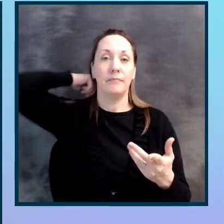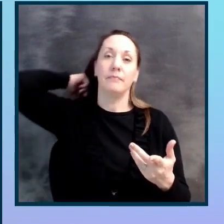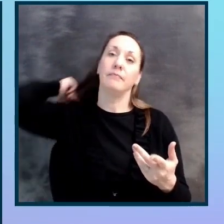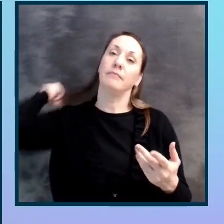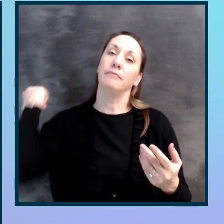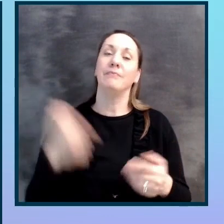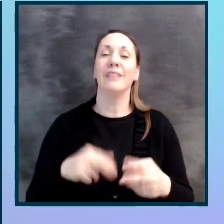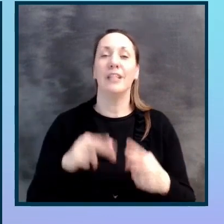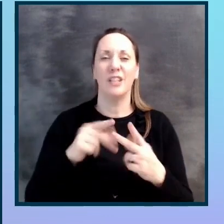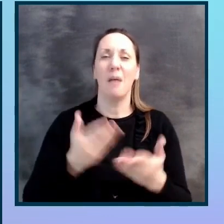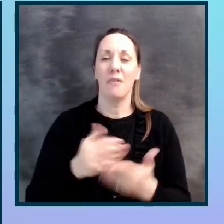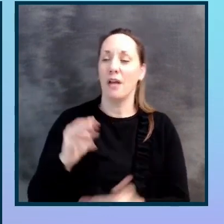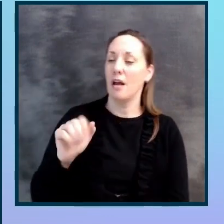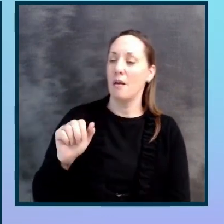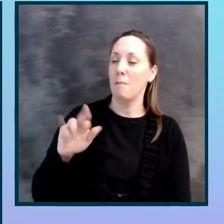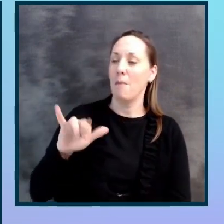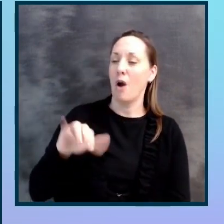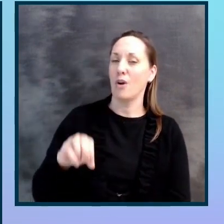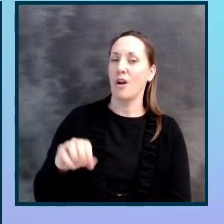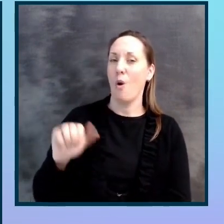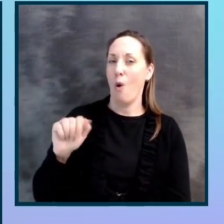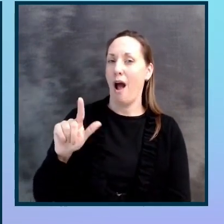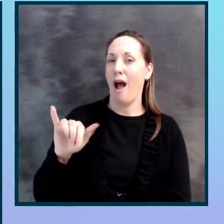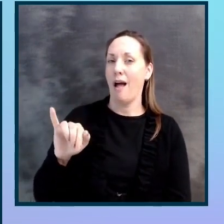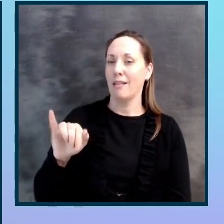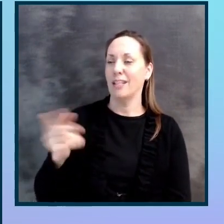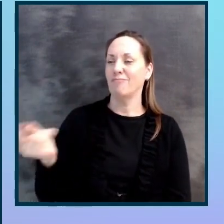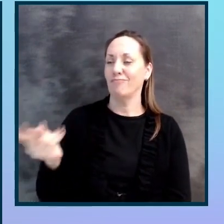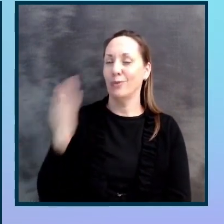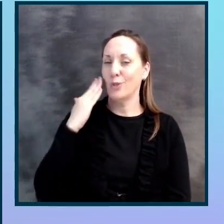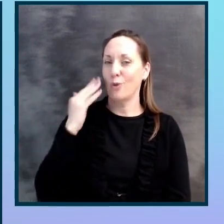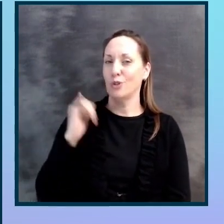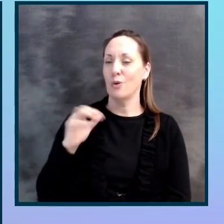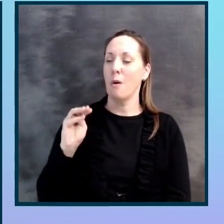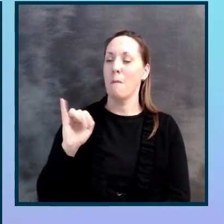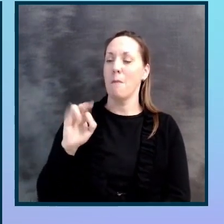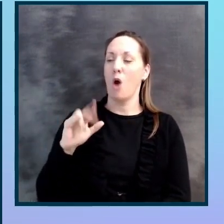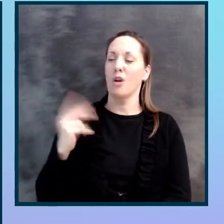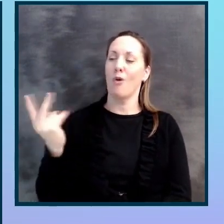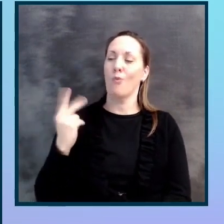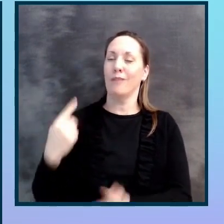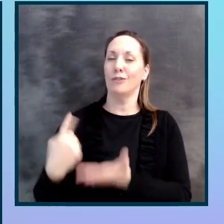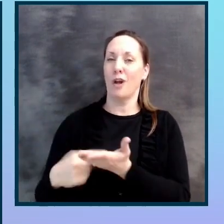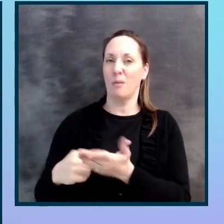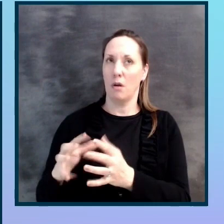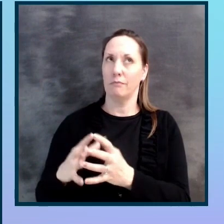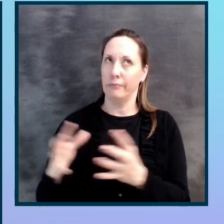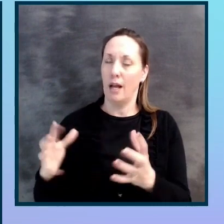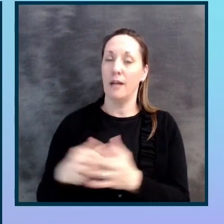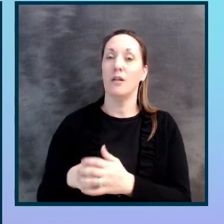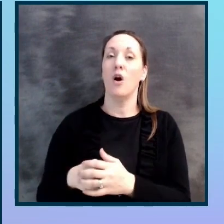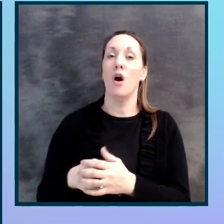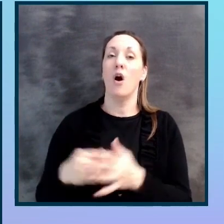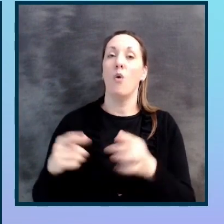and Mario and Ali, I think know this as well, and Mario and I have talked about this at length. You know, when we were under engineering,